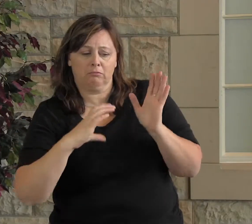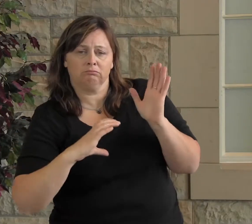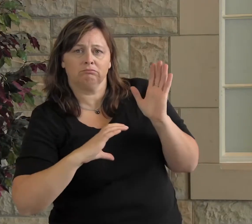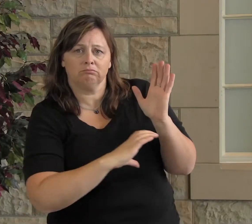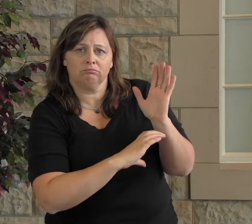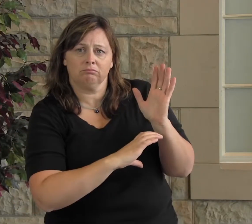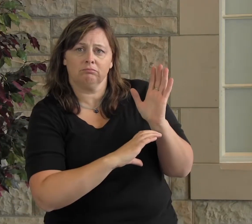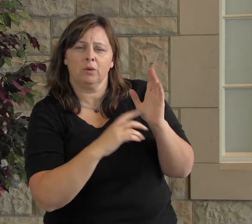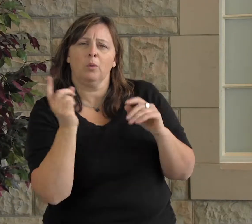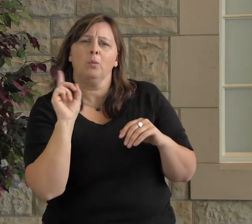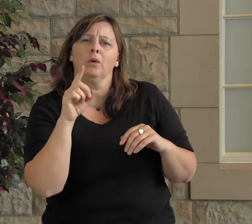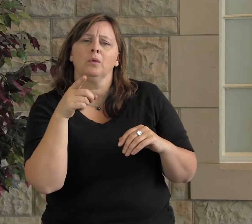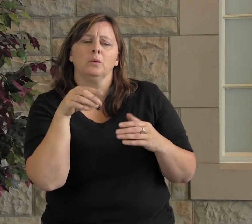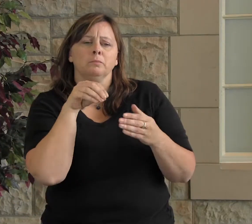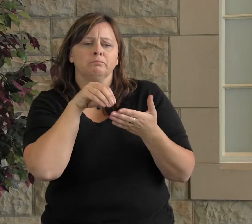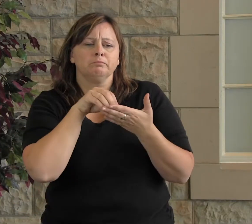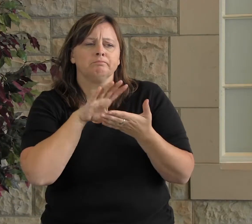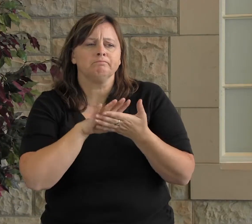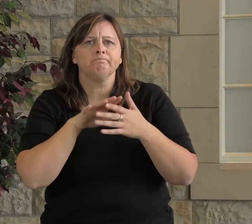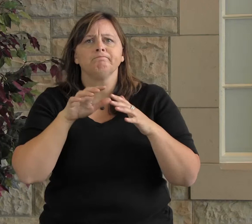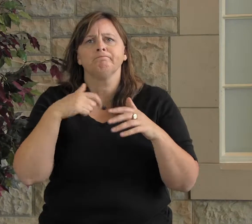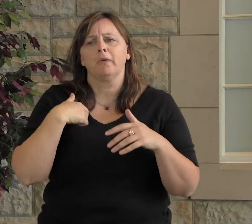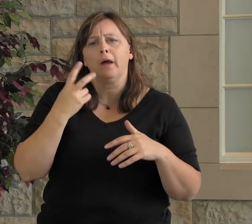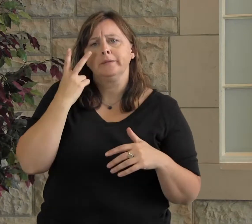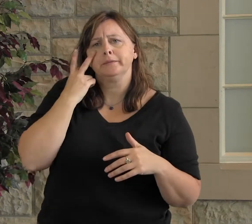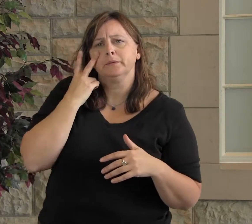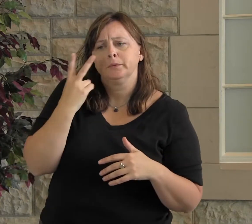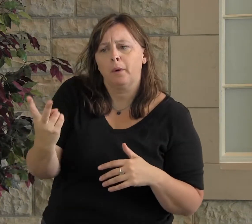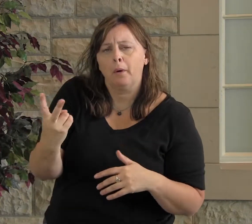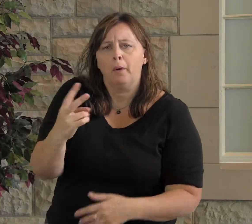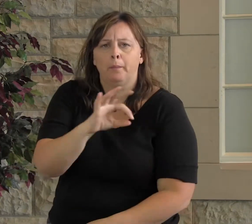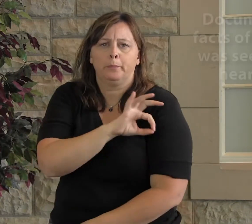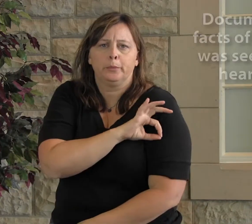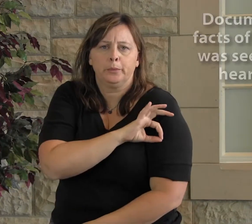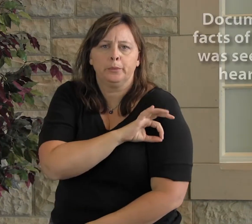and that will help you when you call.The third section asks you what you saw.